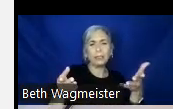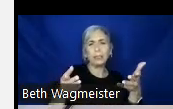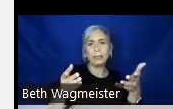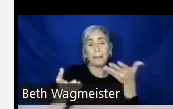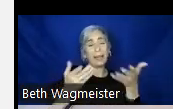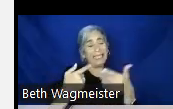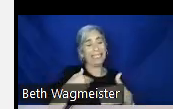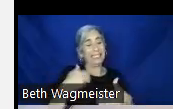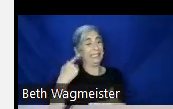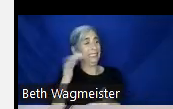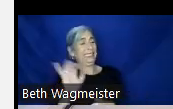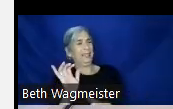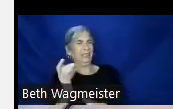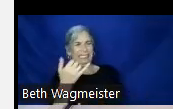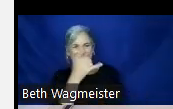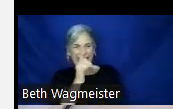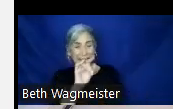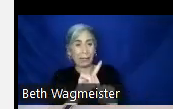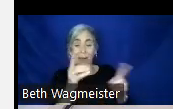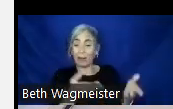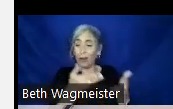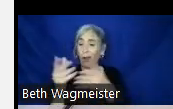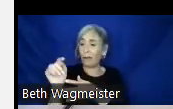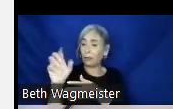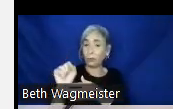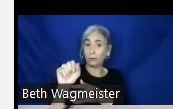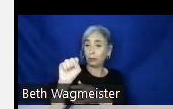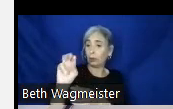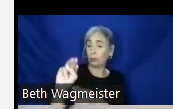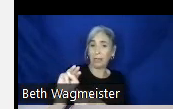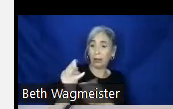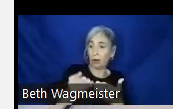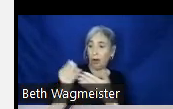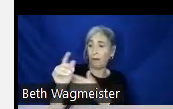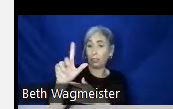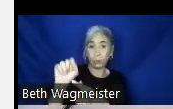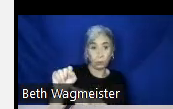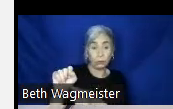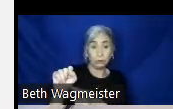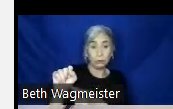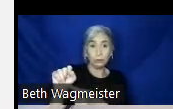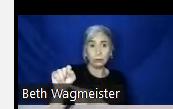but a lot of authoring tools or social media authoring tools that large social